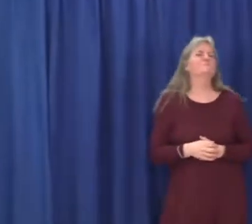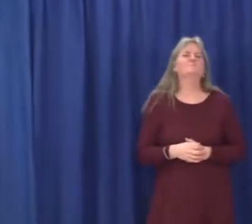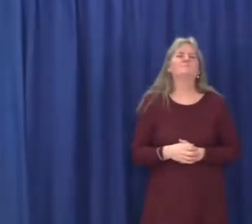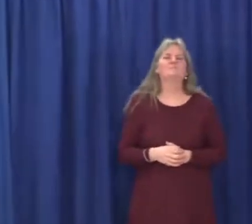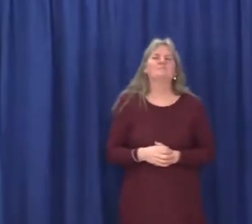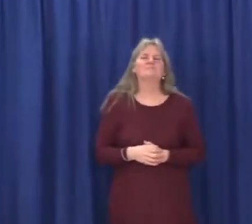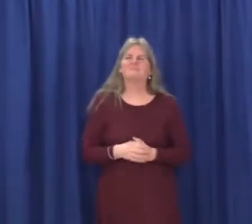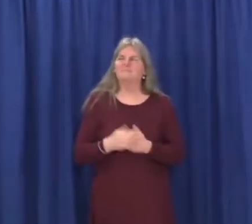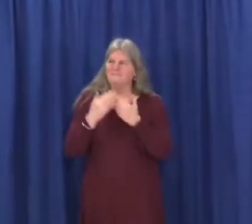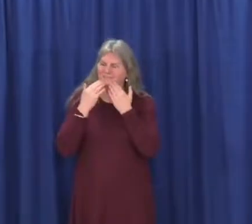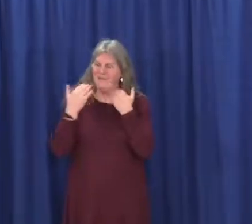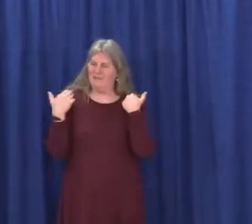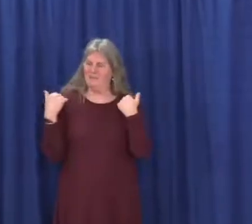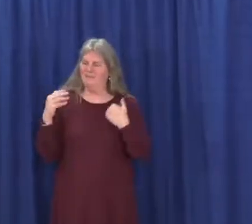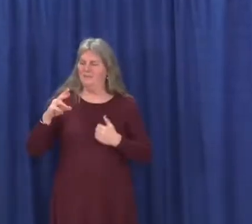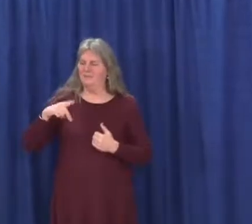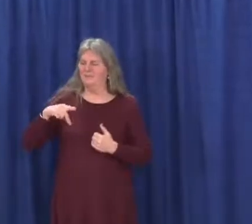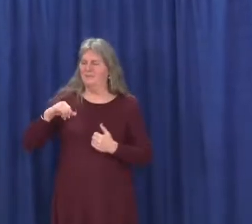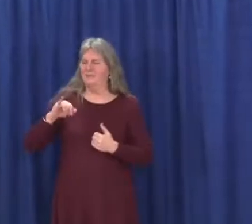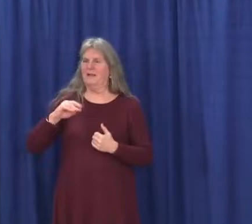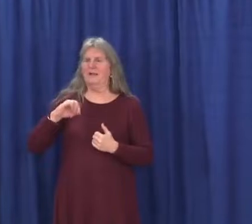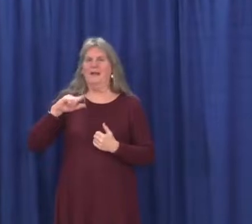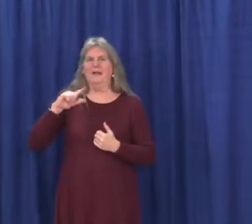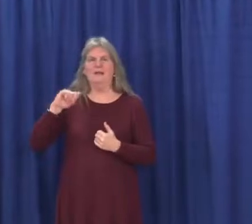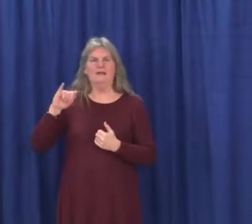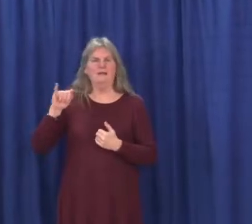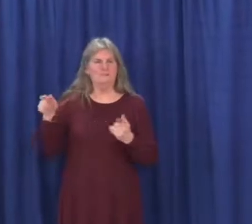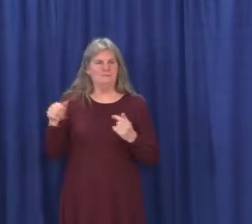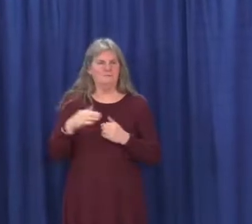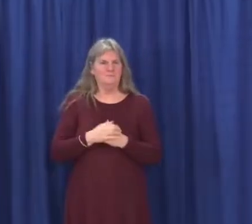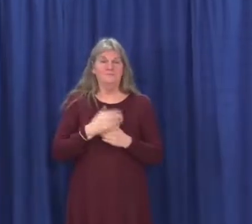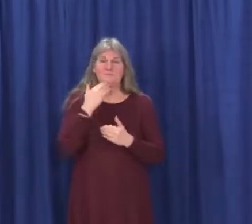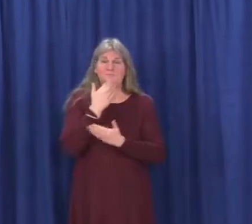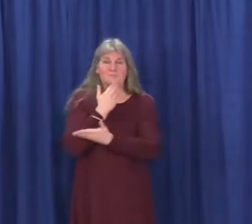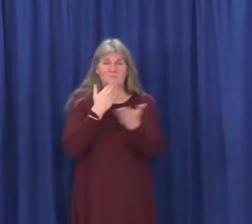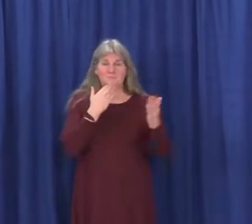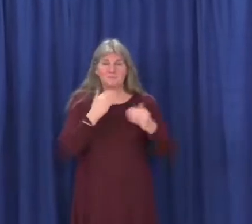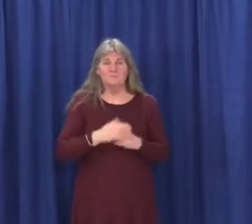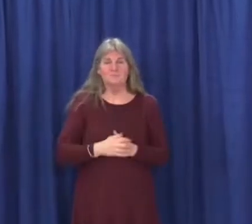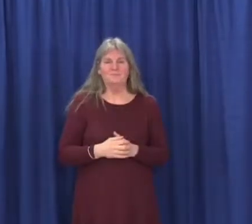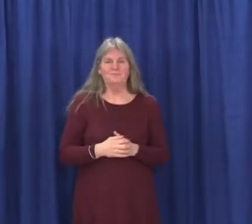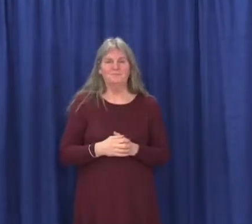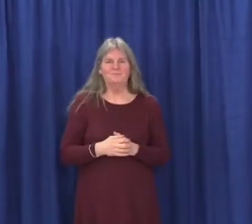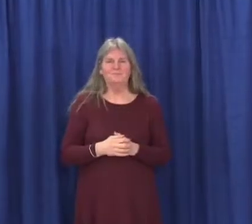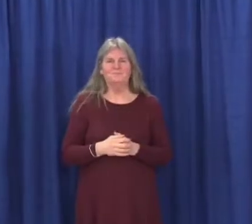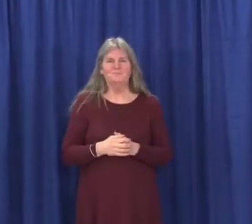Doctor Elliot: Thank you Minister Pillai. Good morning, everyone. Bonjour.